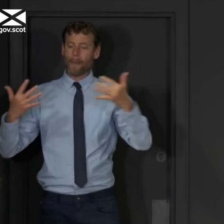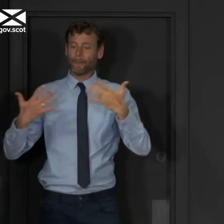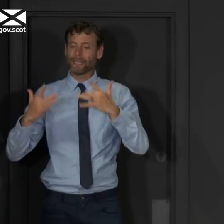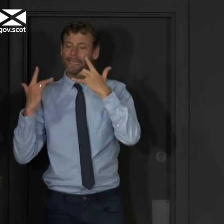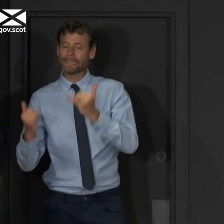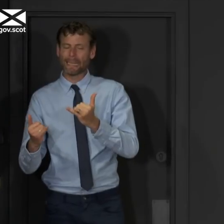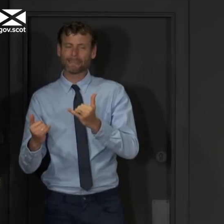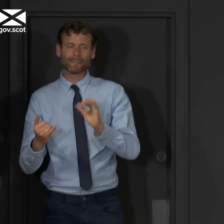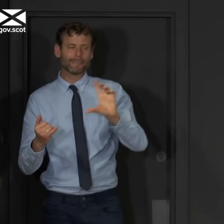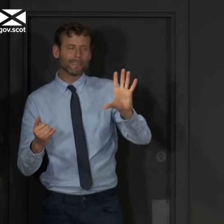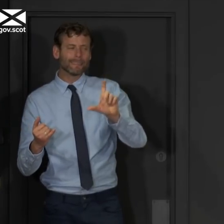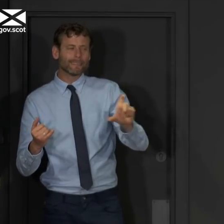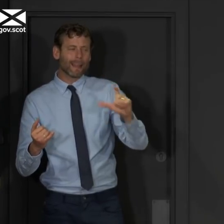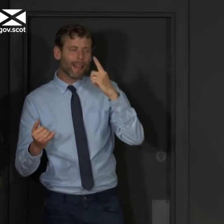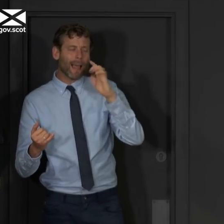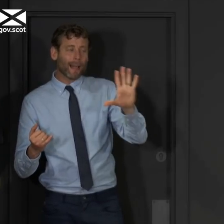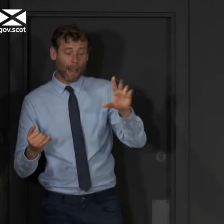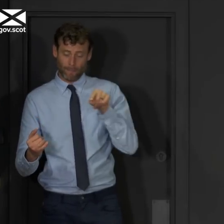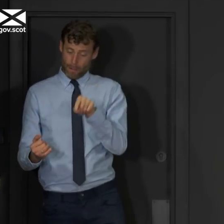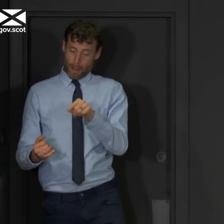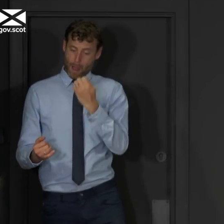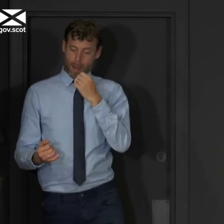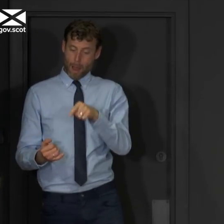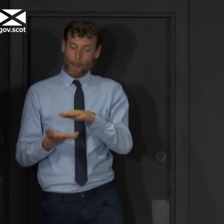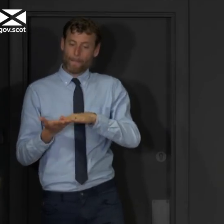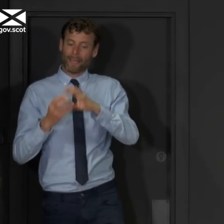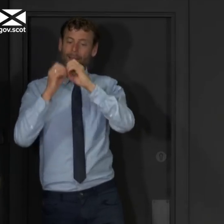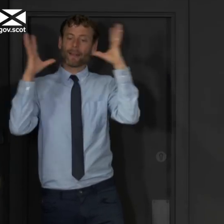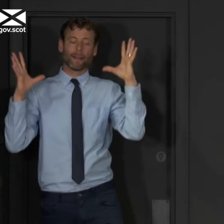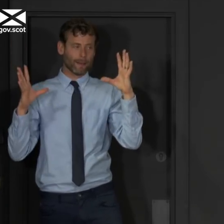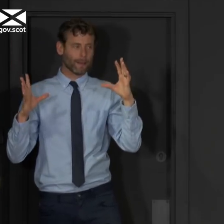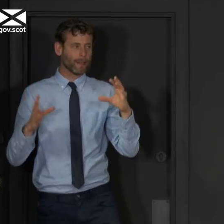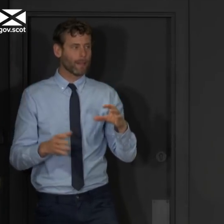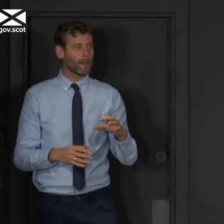which it's perfectly legitimate to do, but as you do that to understand that underneath